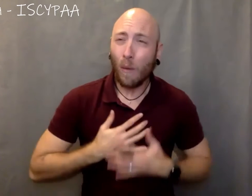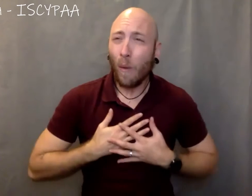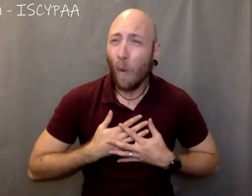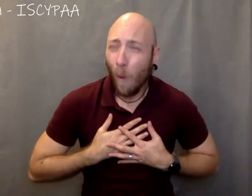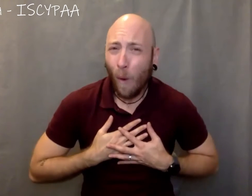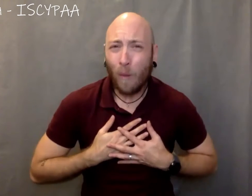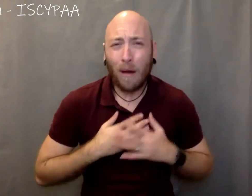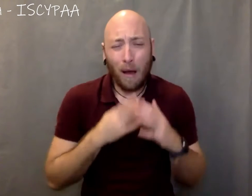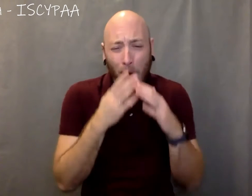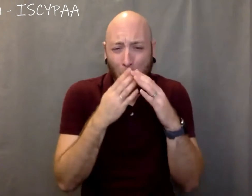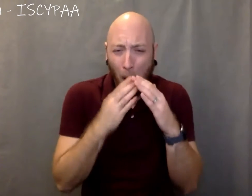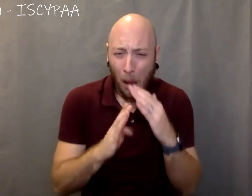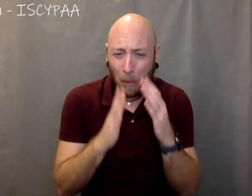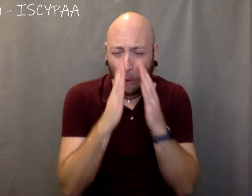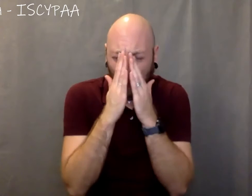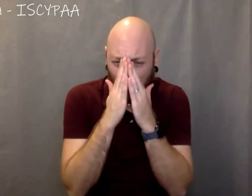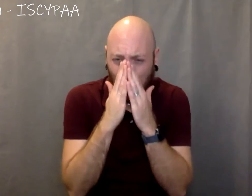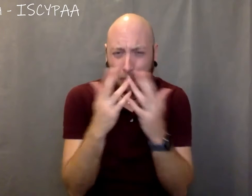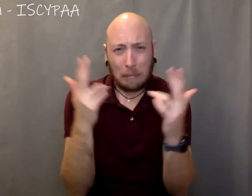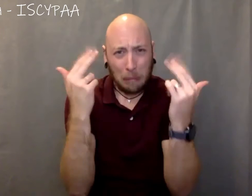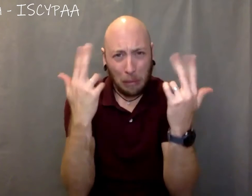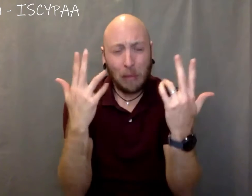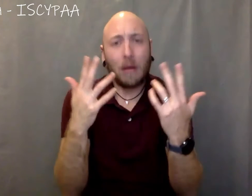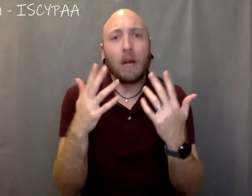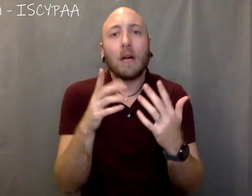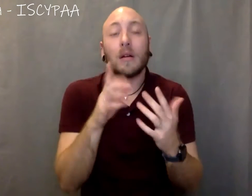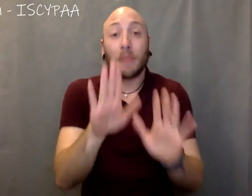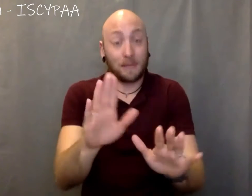but I'll tell you one of the first things I did in the first year of sobriety is I got involved